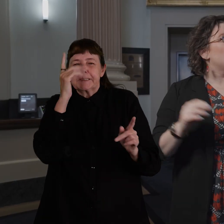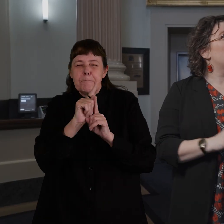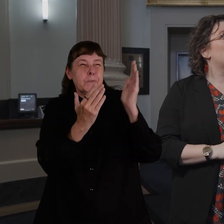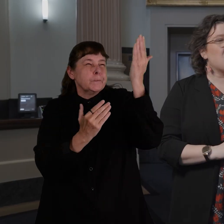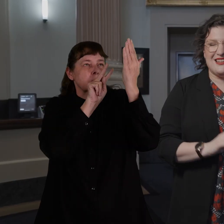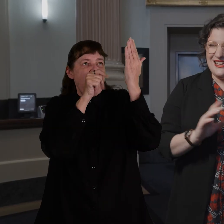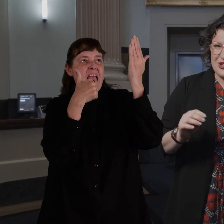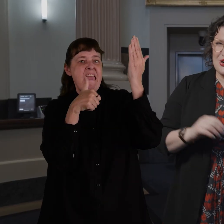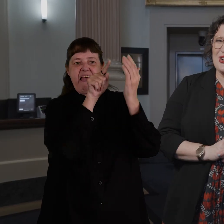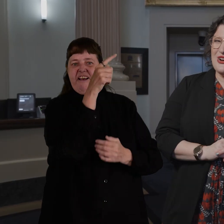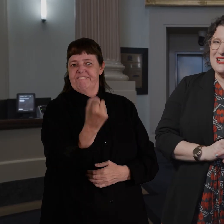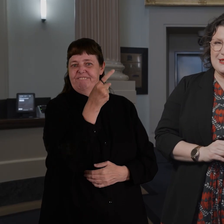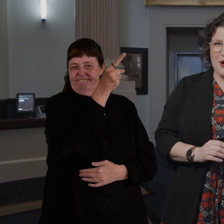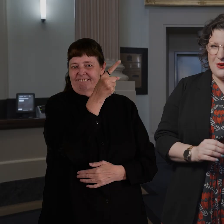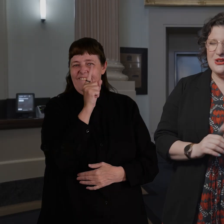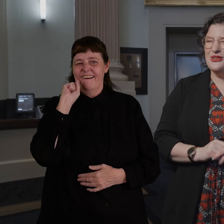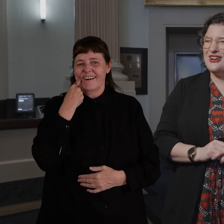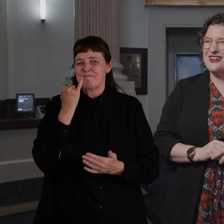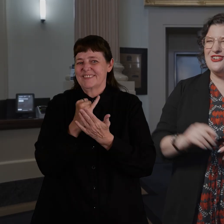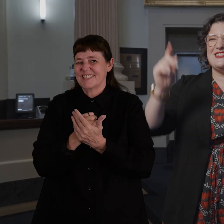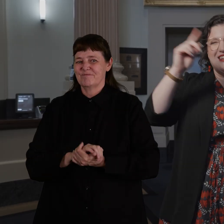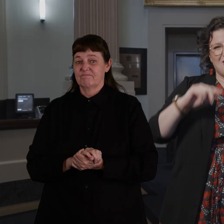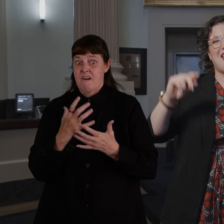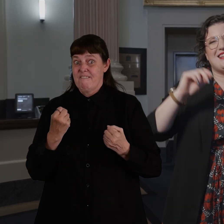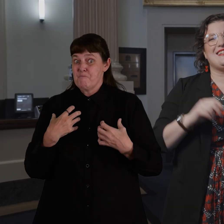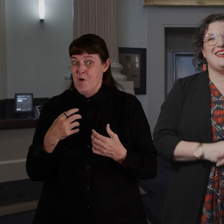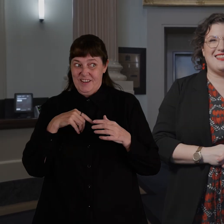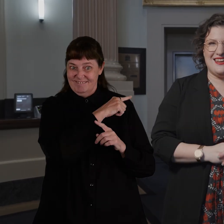you look at it quickly, you don't notice. But when you look at it closely, you can see that